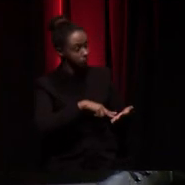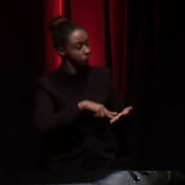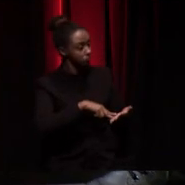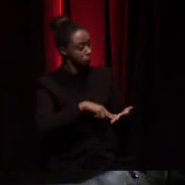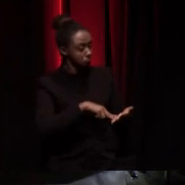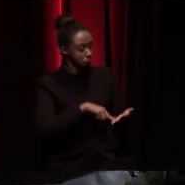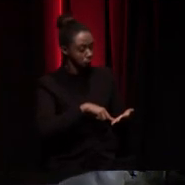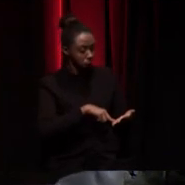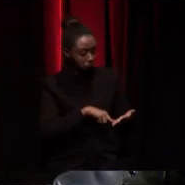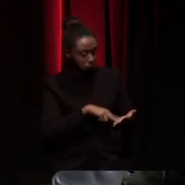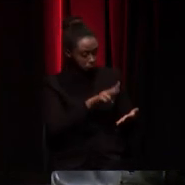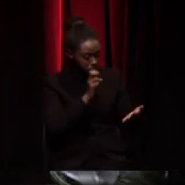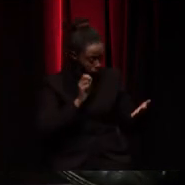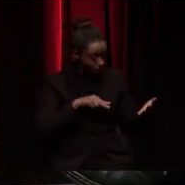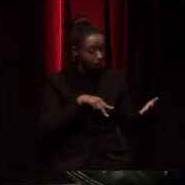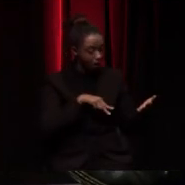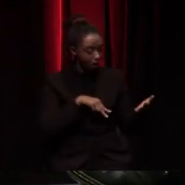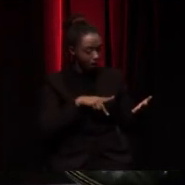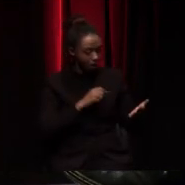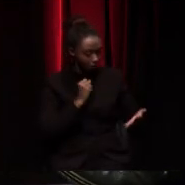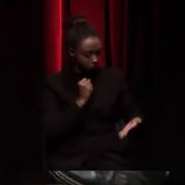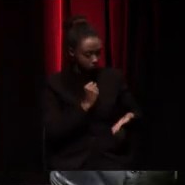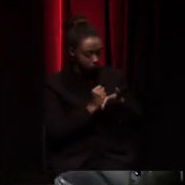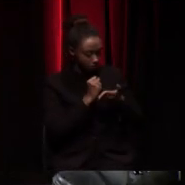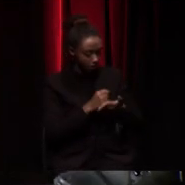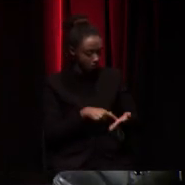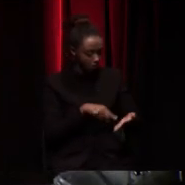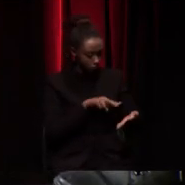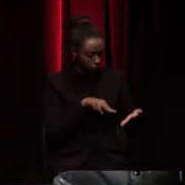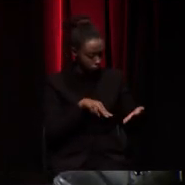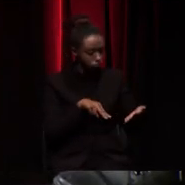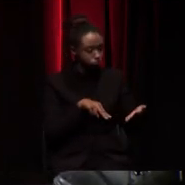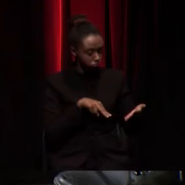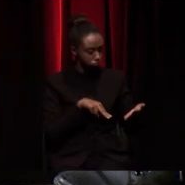was able to see the page while reading the paper.